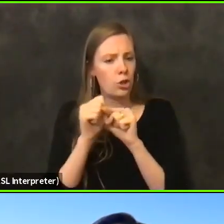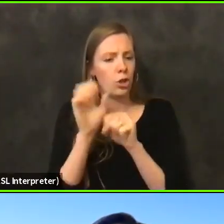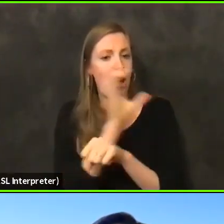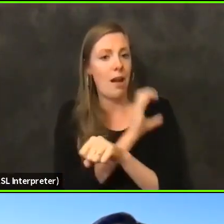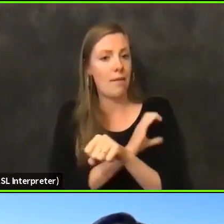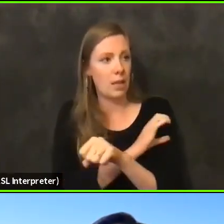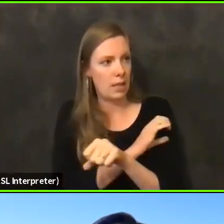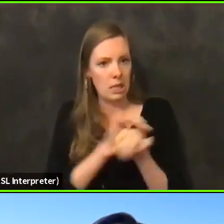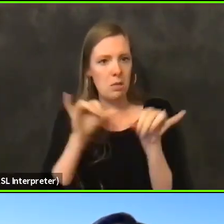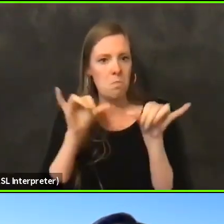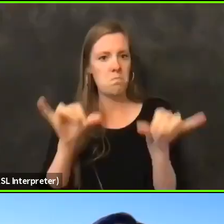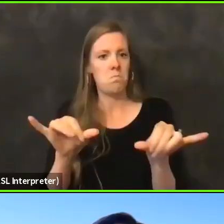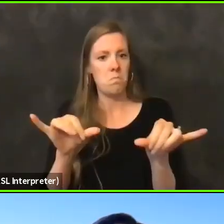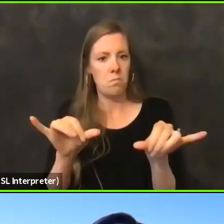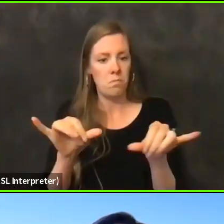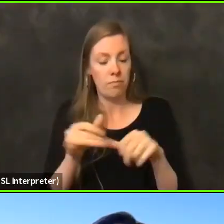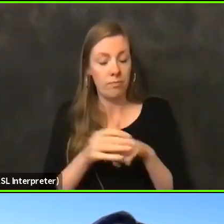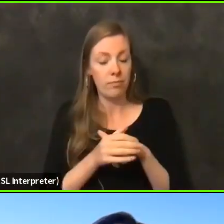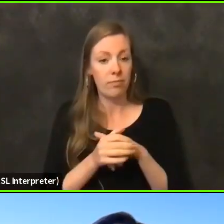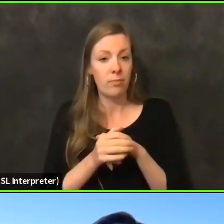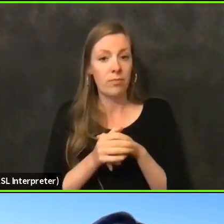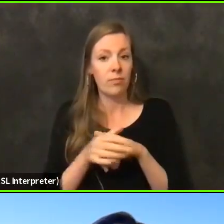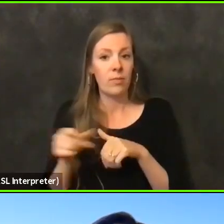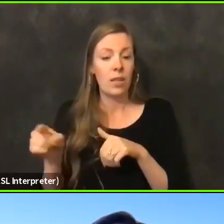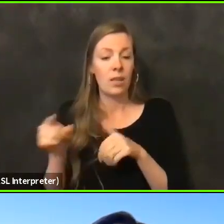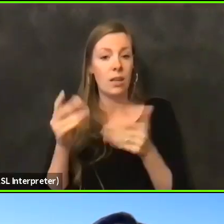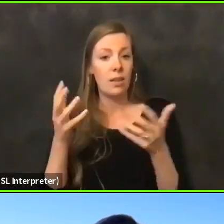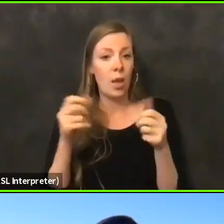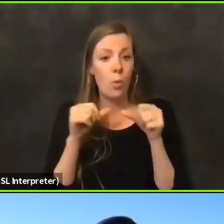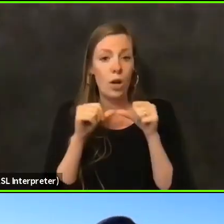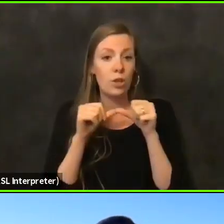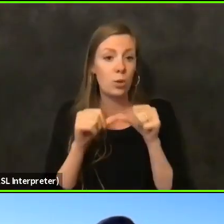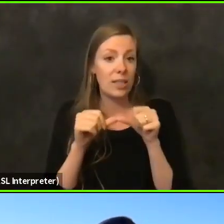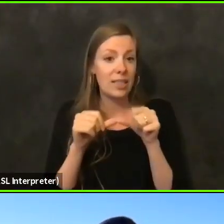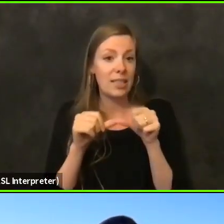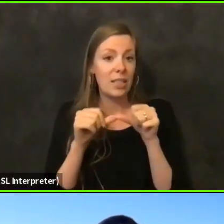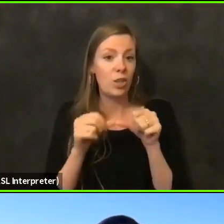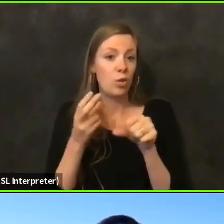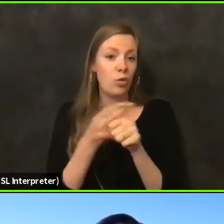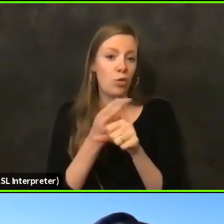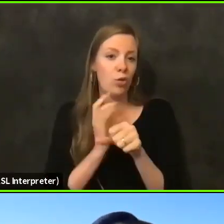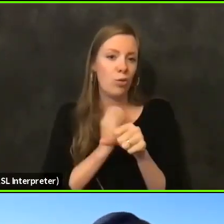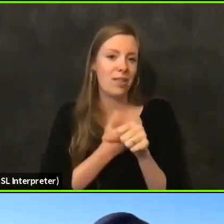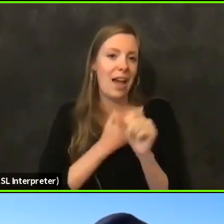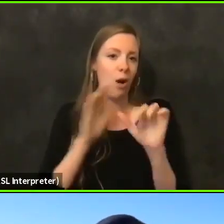place and they want to continue to use the providers that we are using.